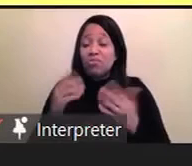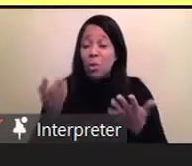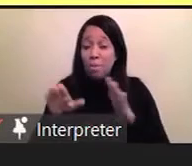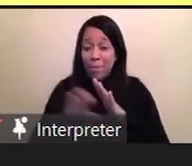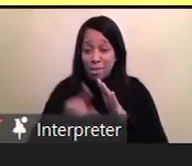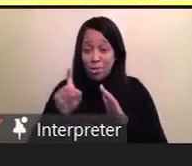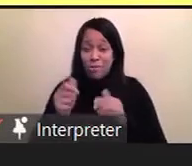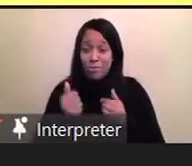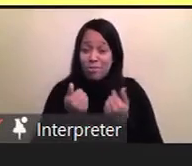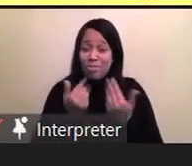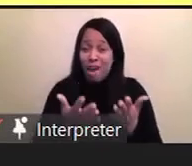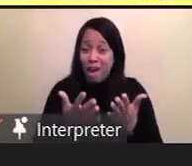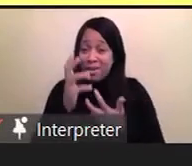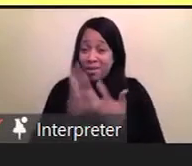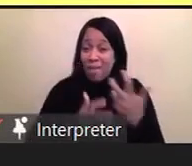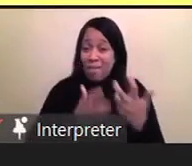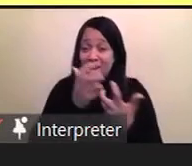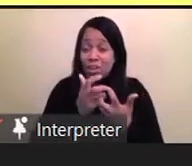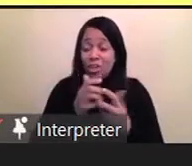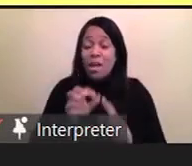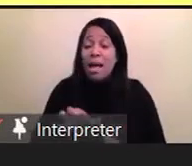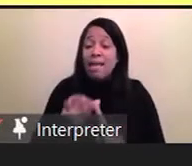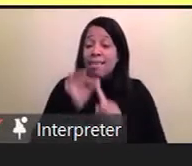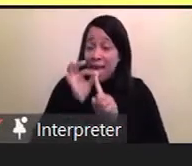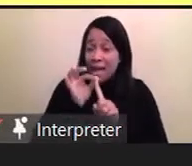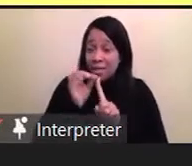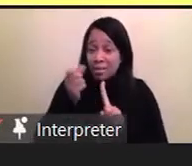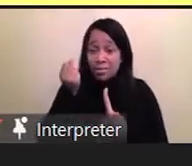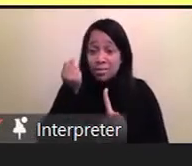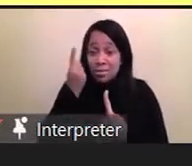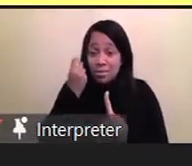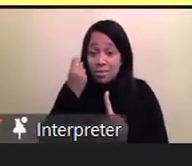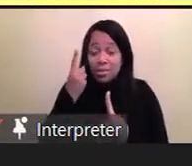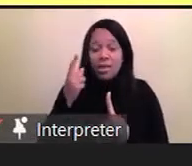unless it would impose an undue hardship upon you,